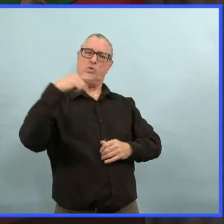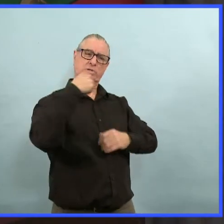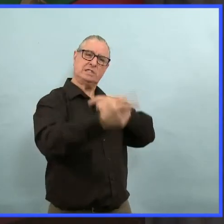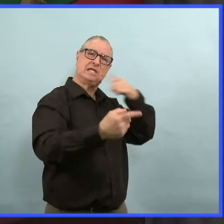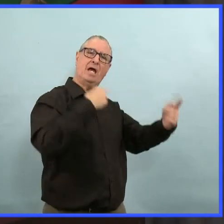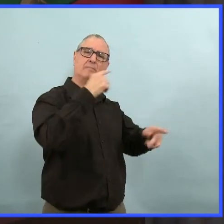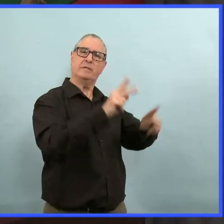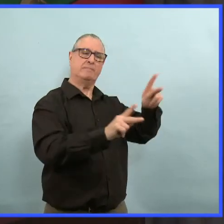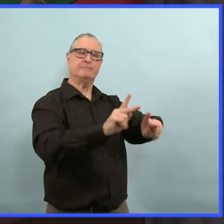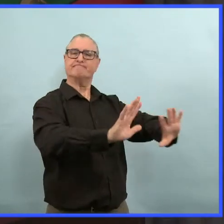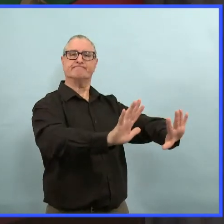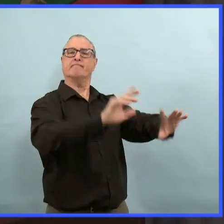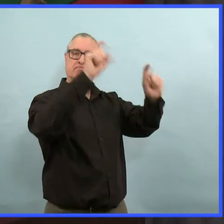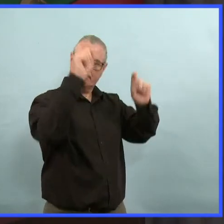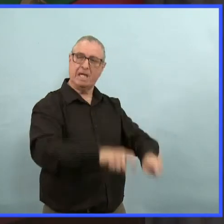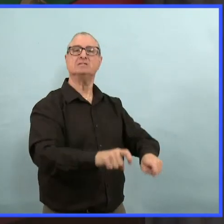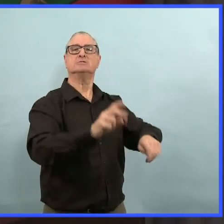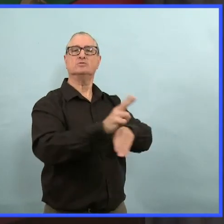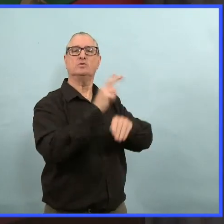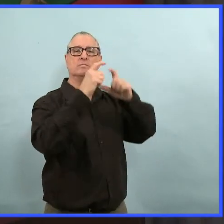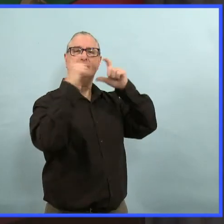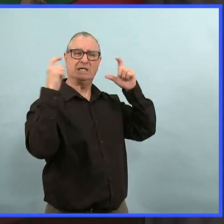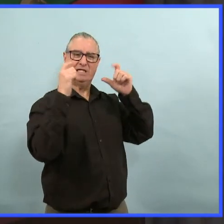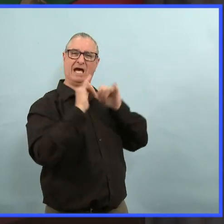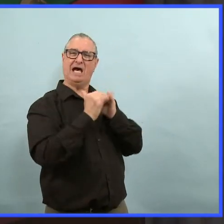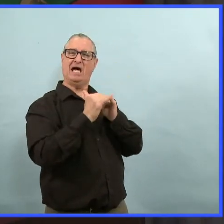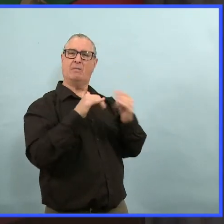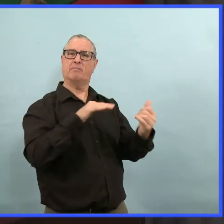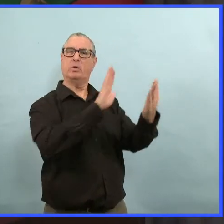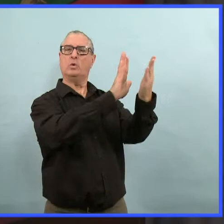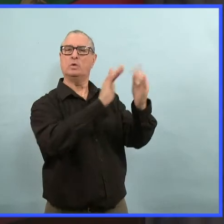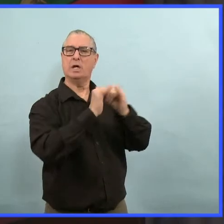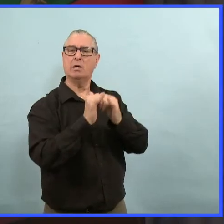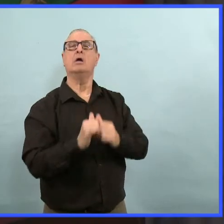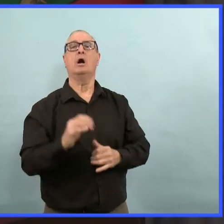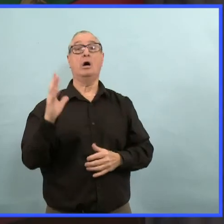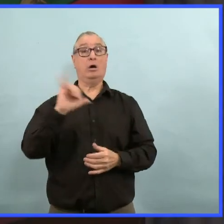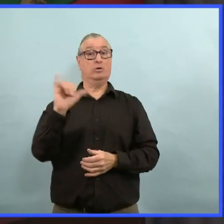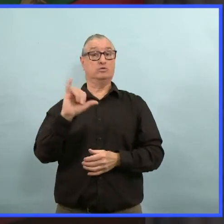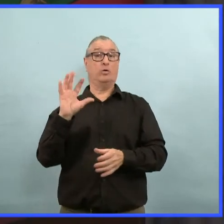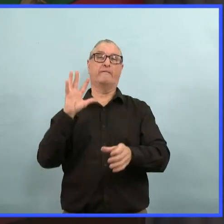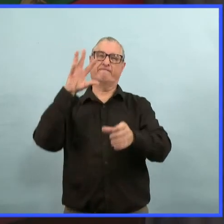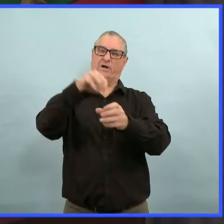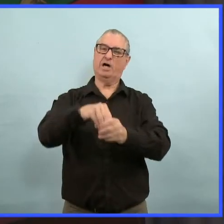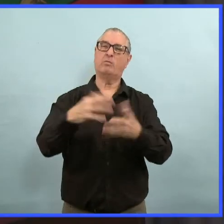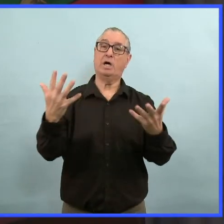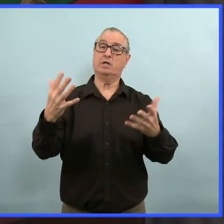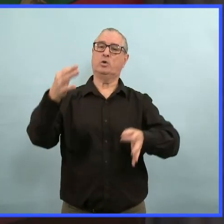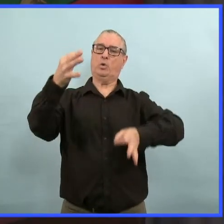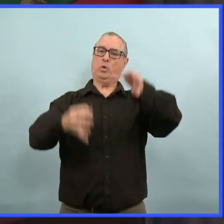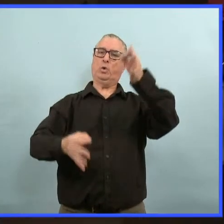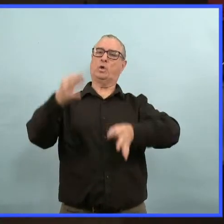justice and the other departments to ensure that the business sector is supported going forward